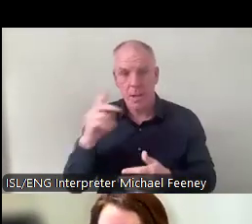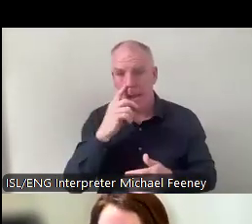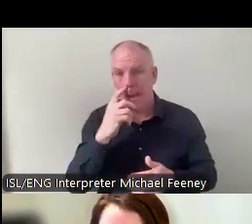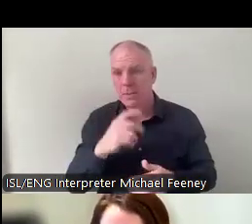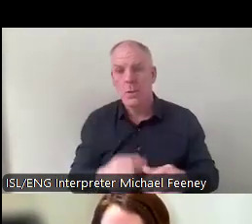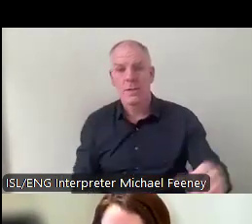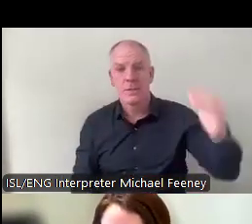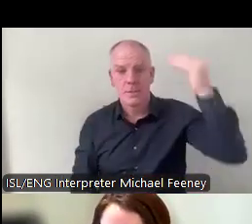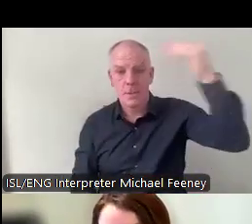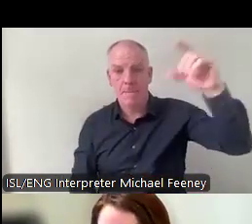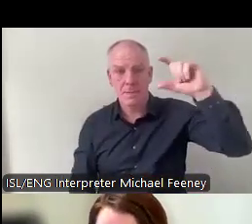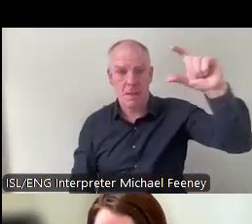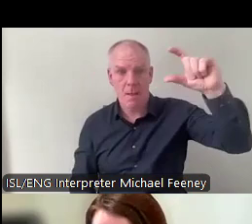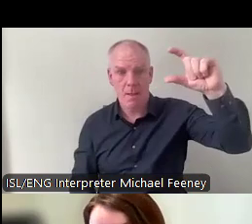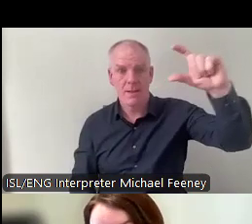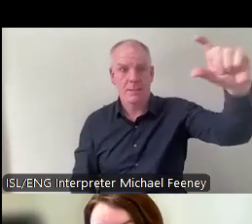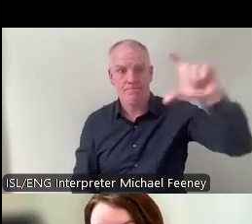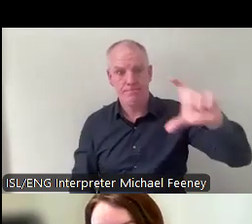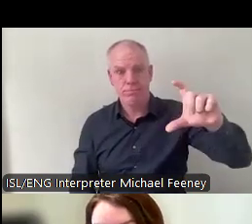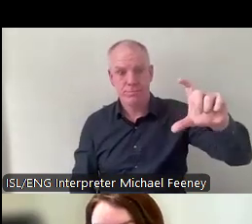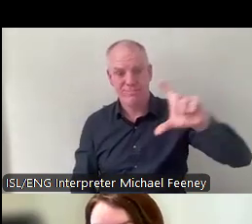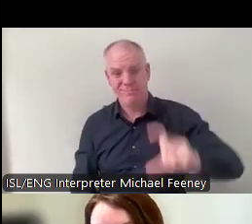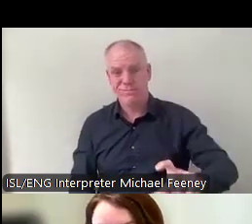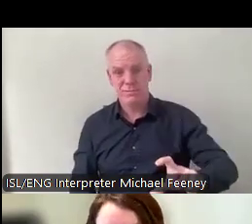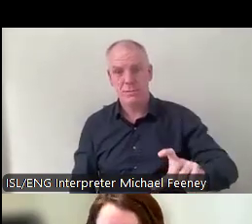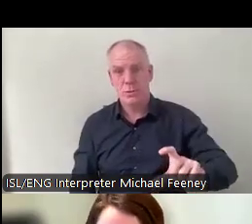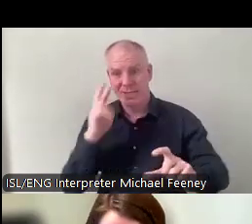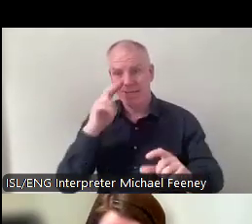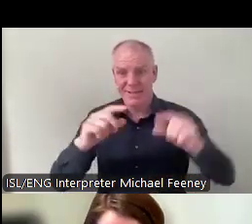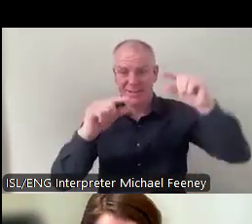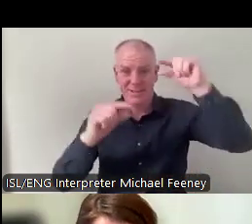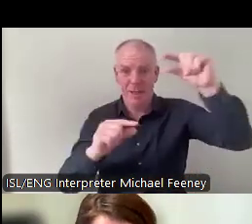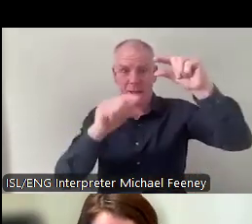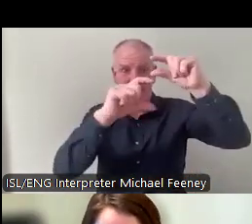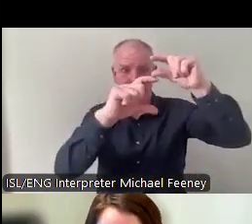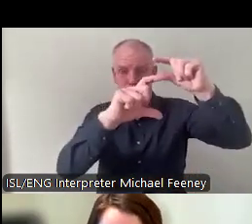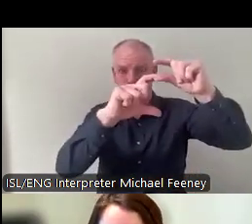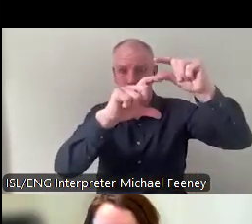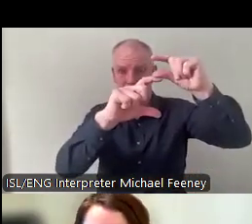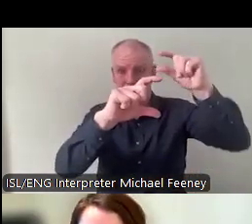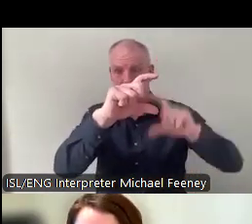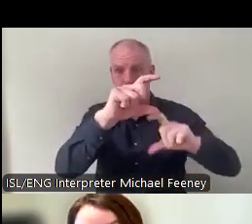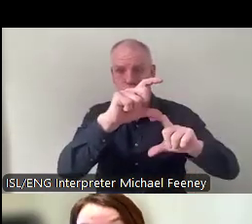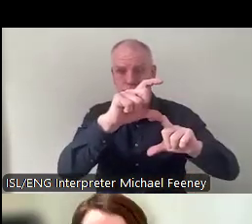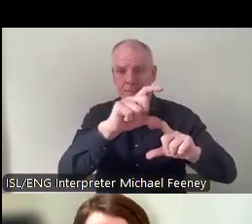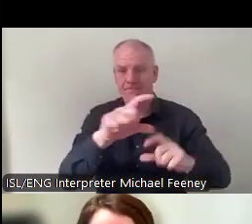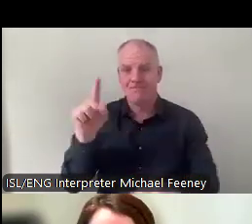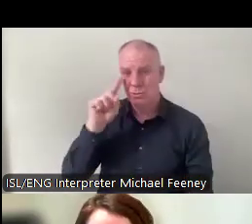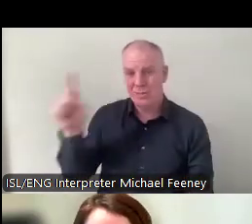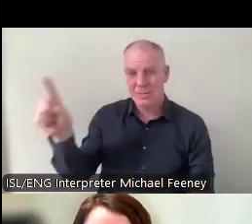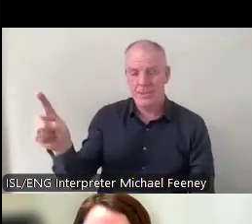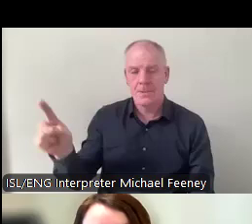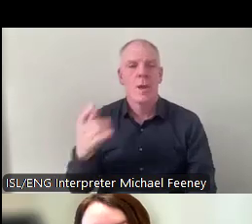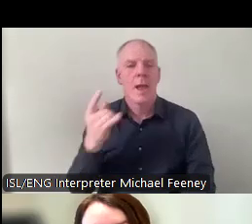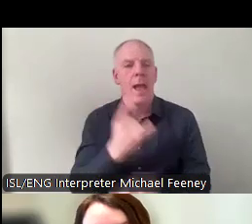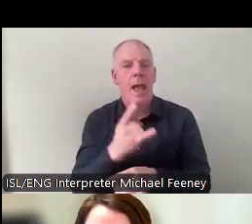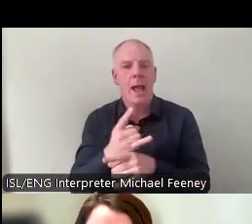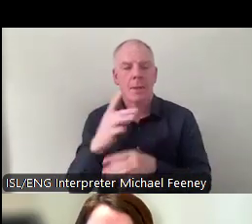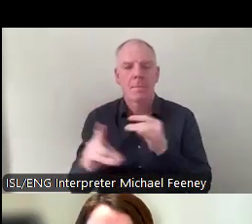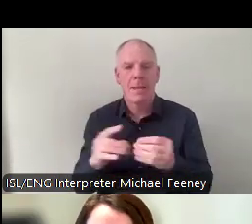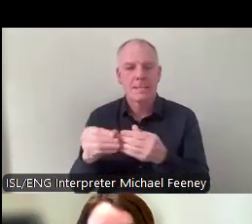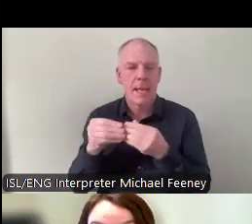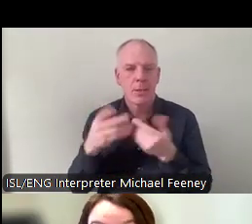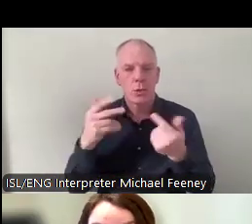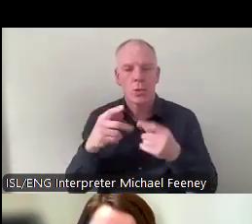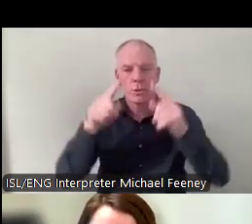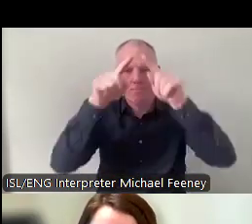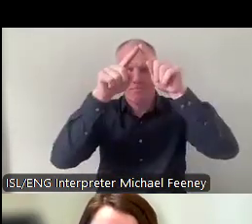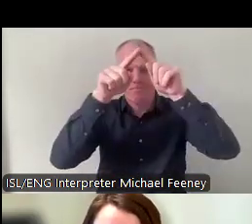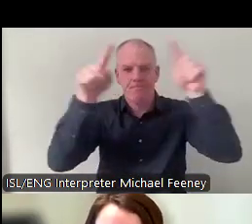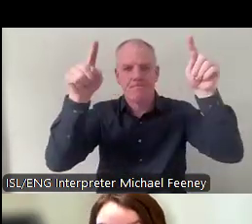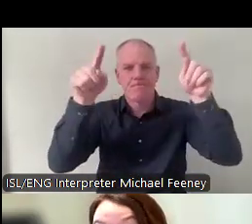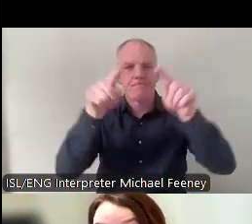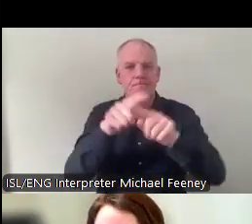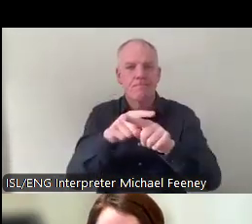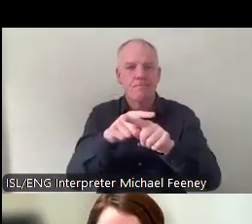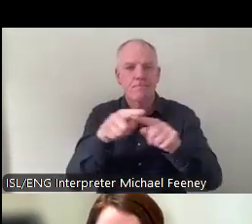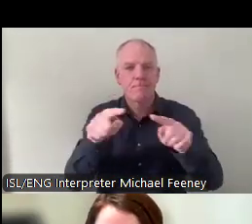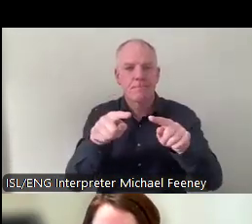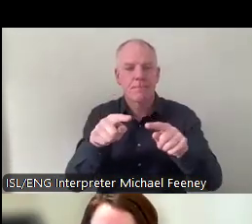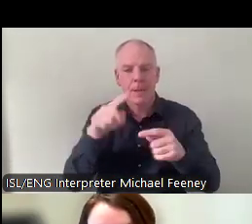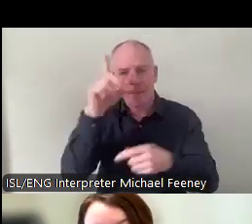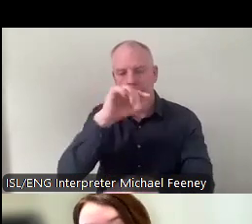the top and then two larger planks in the middle and the bottom. To help stabilize the joints. Then he used these butterfly shaped dowels or keys that are inlaid to the